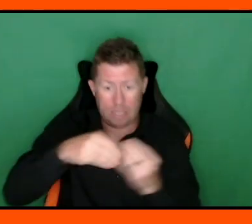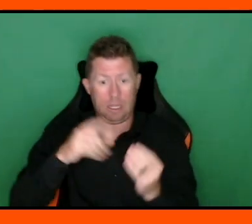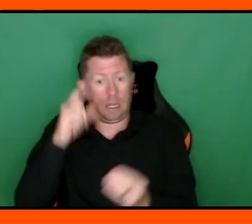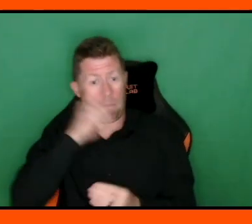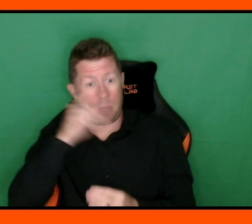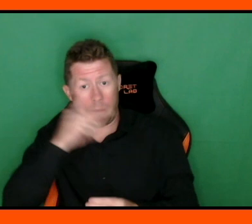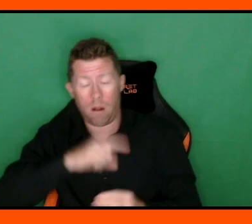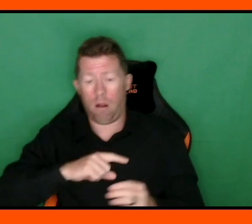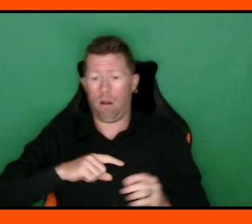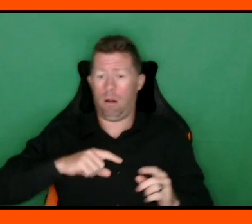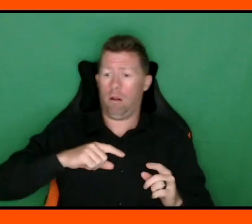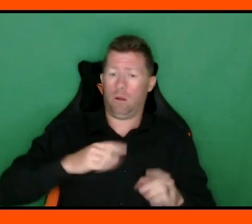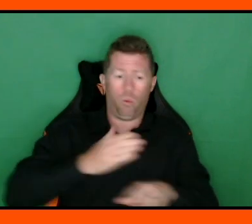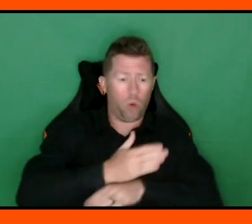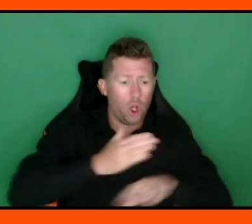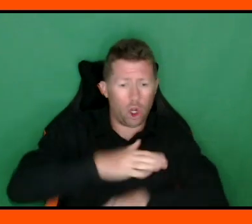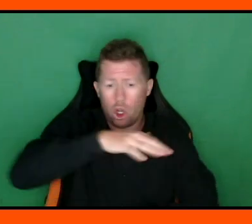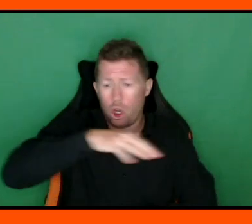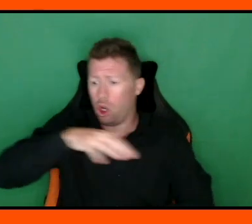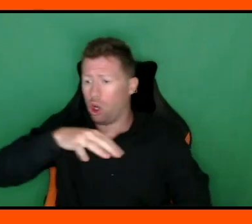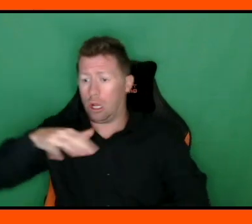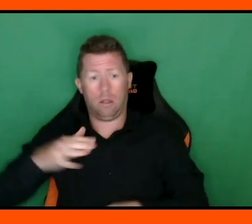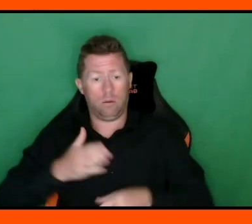health, environment and even COVID-19.